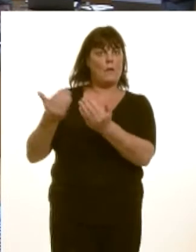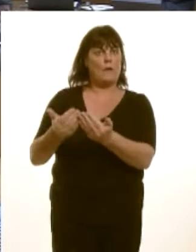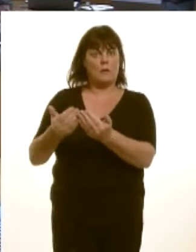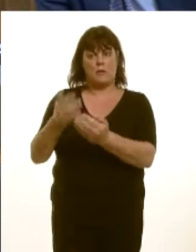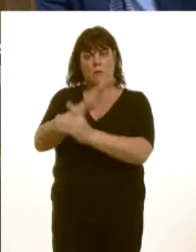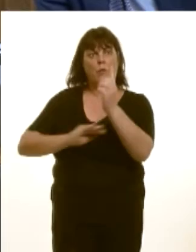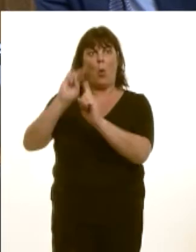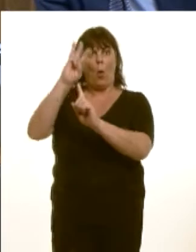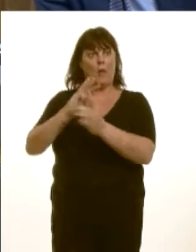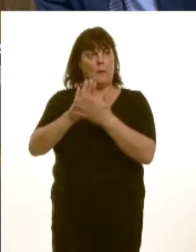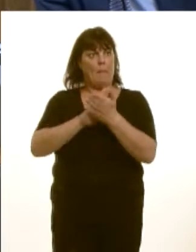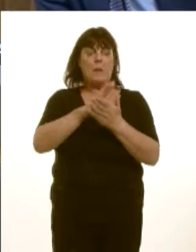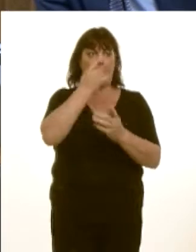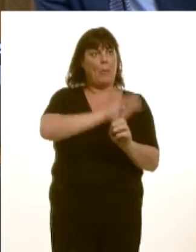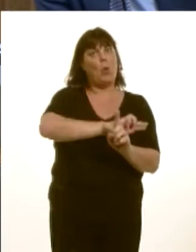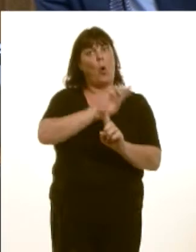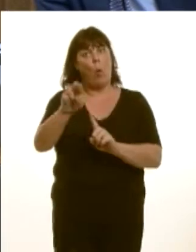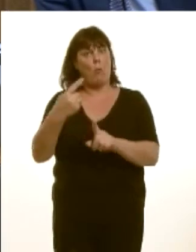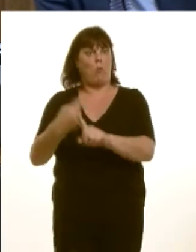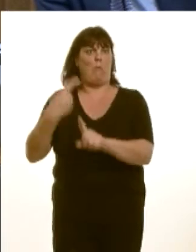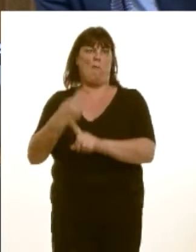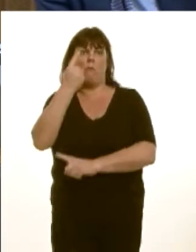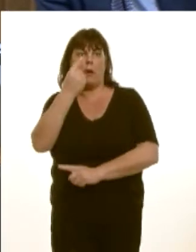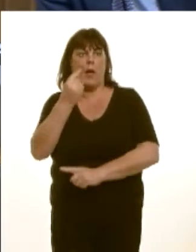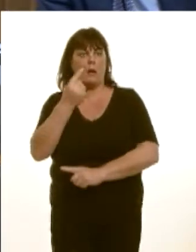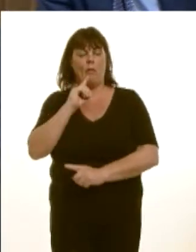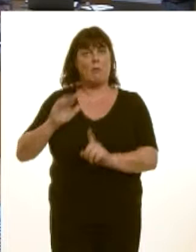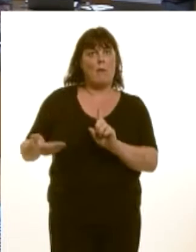That is exactly what we will do as a Government. We have demonstrated that across the whole of Wales.